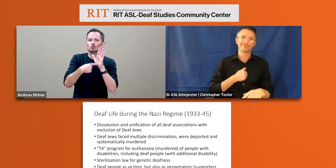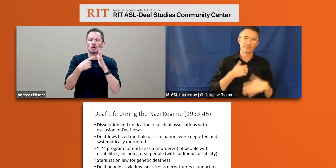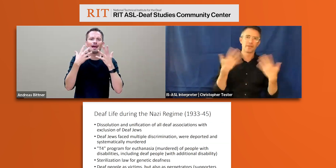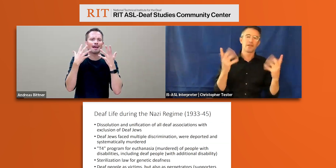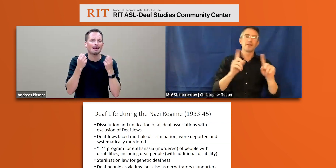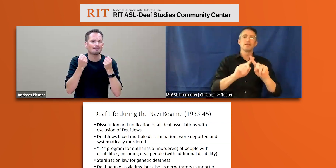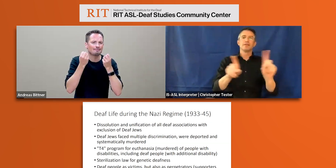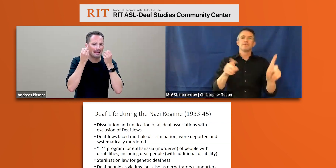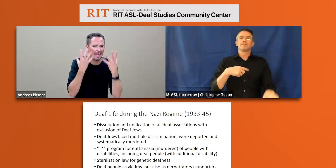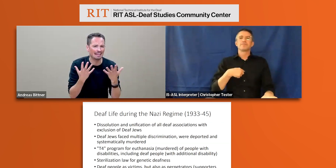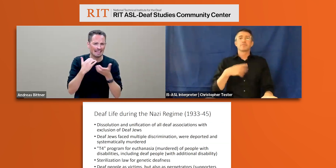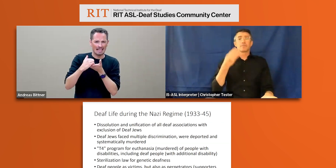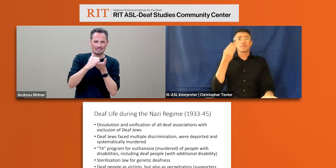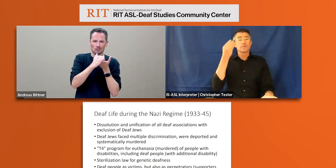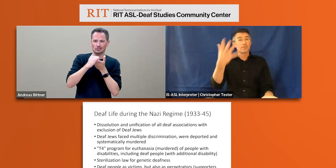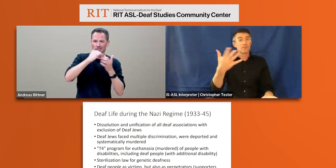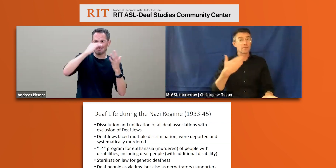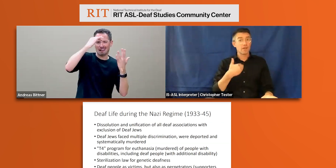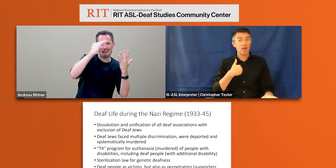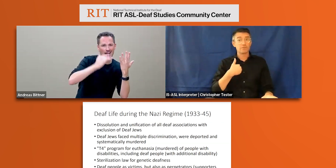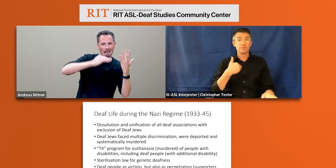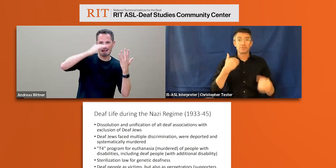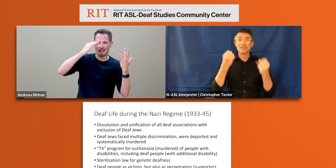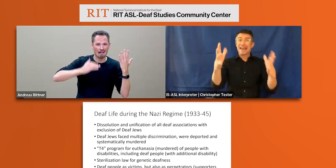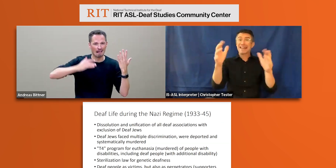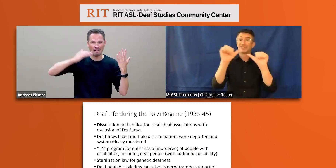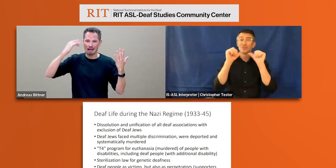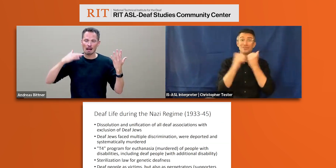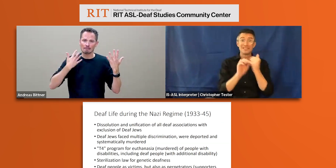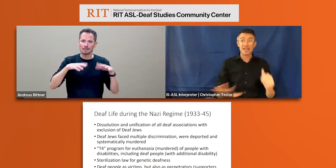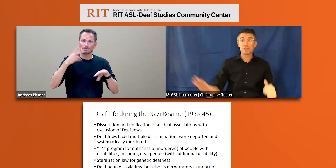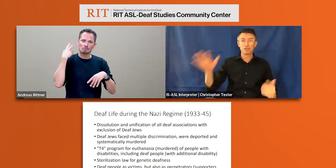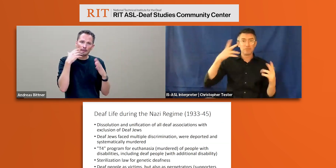I'm quickly running out of time, so I just wanted to